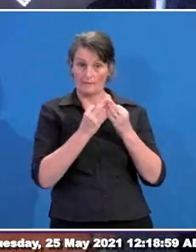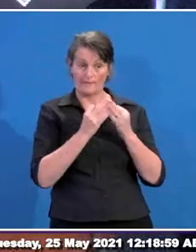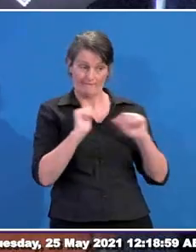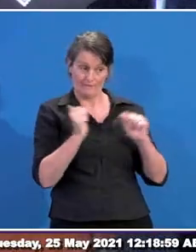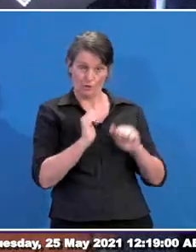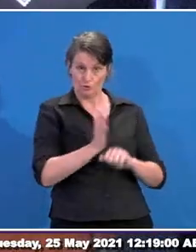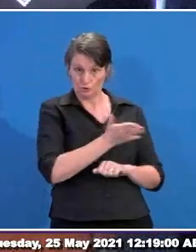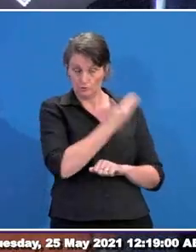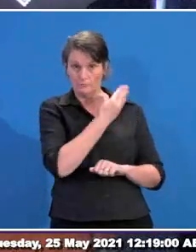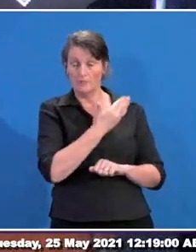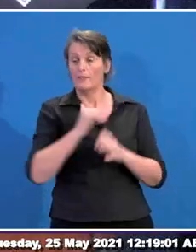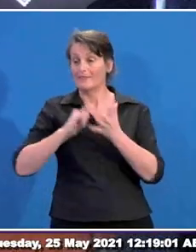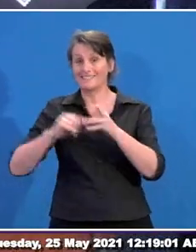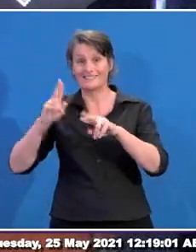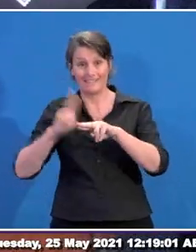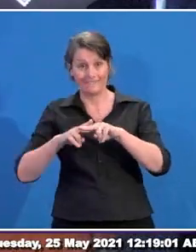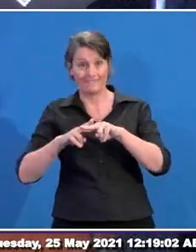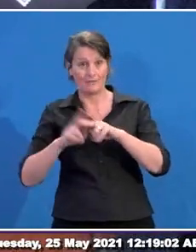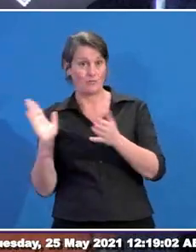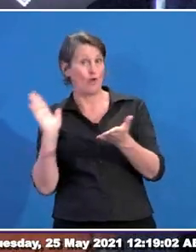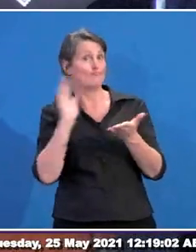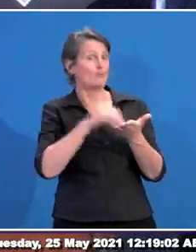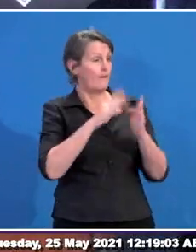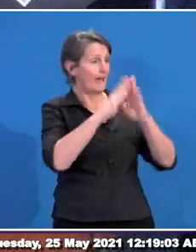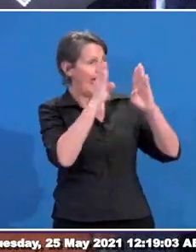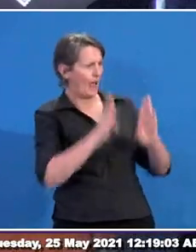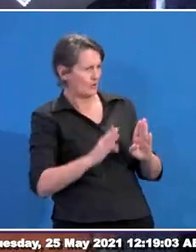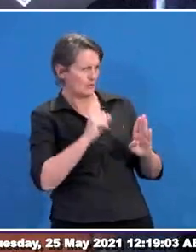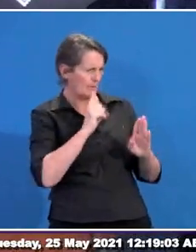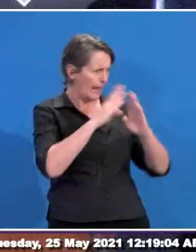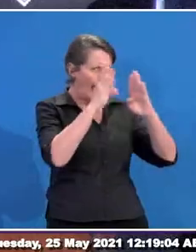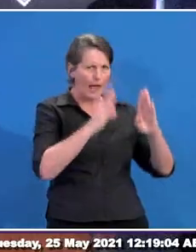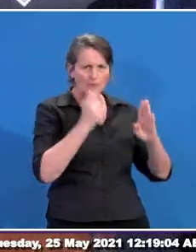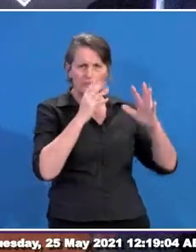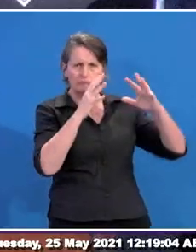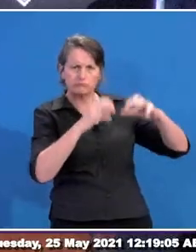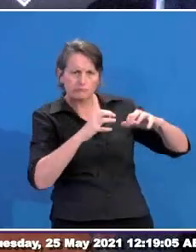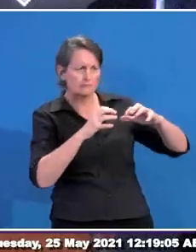found the house in a little bit of a state of disrepair? There were repairs that had to be done.